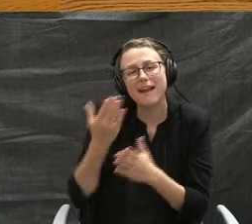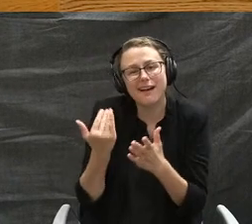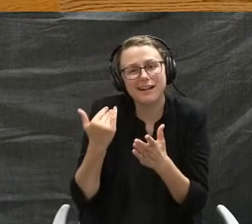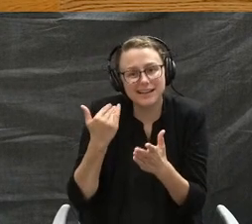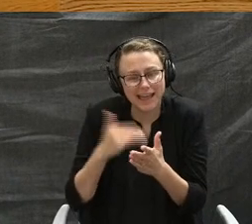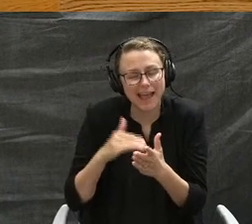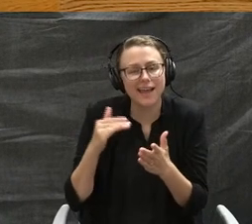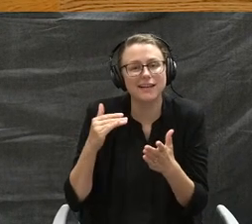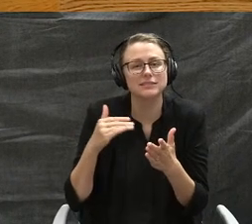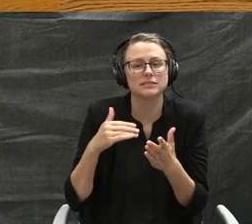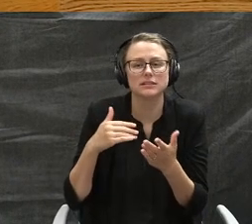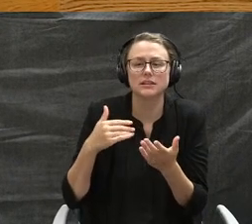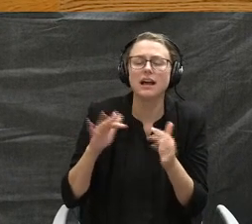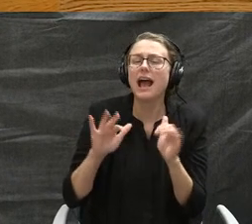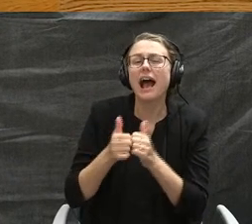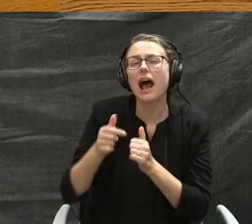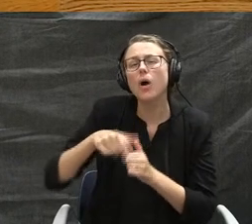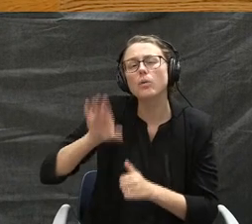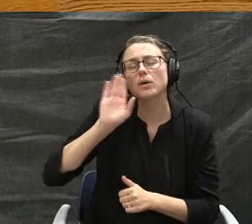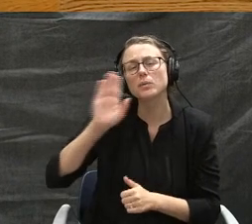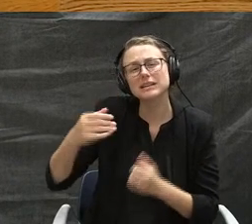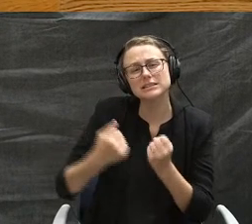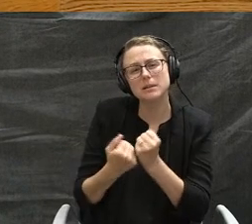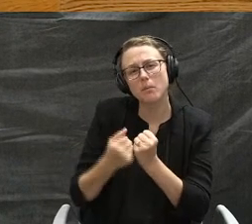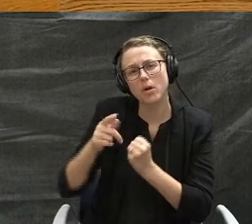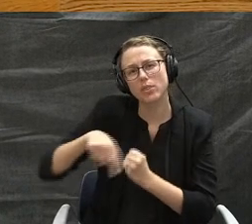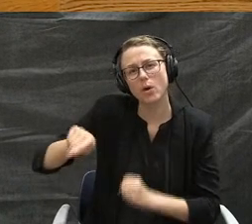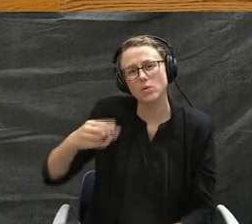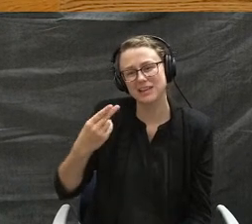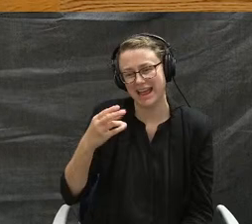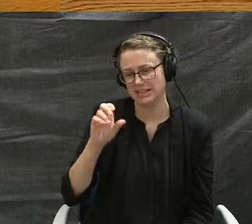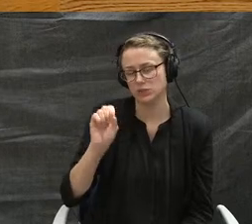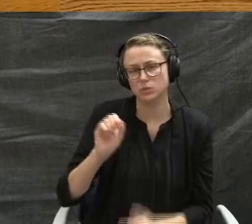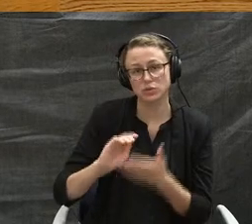school students that have IE peas in 504 as well? You just